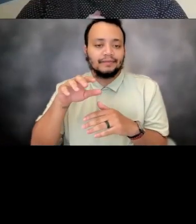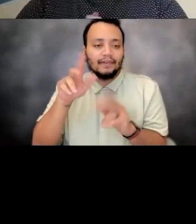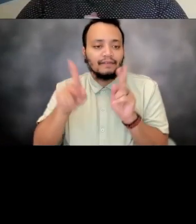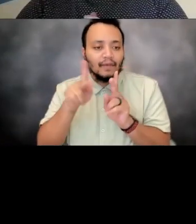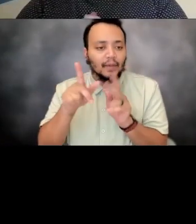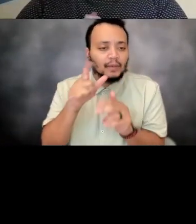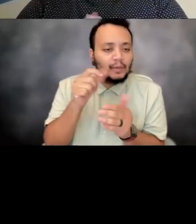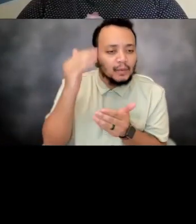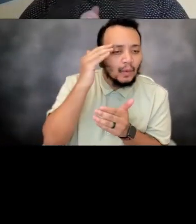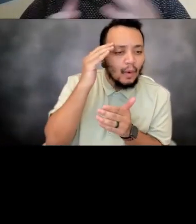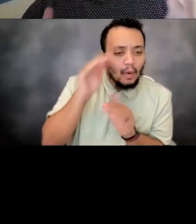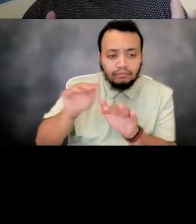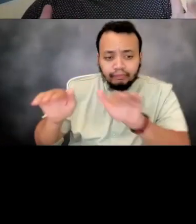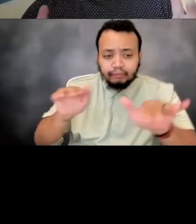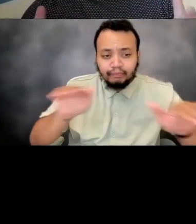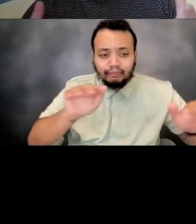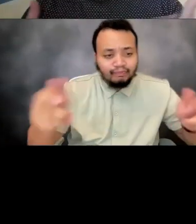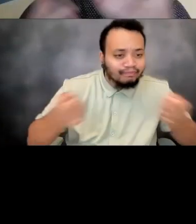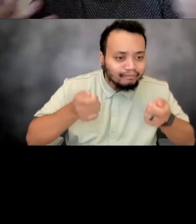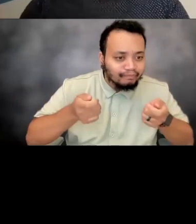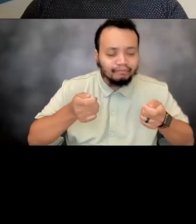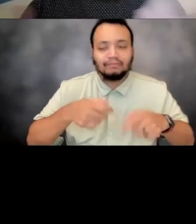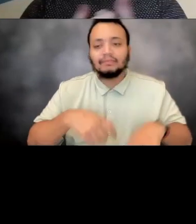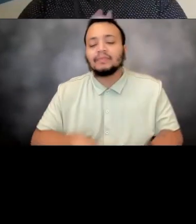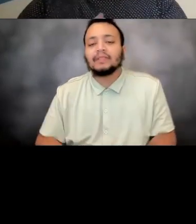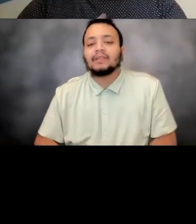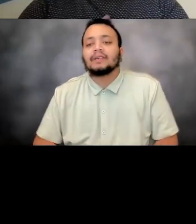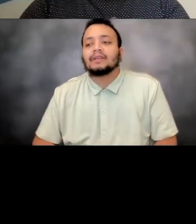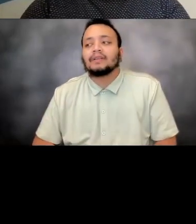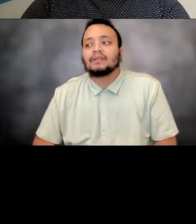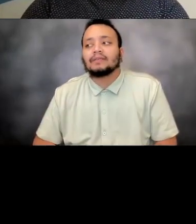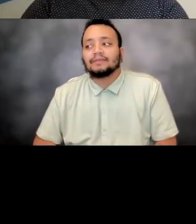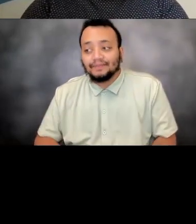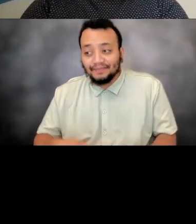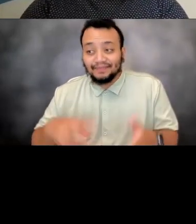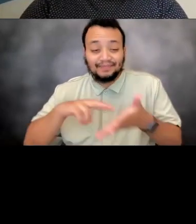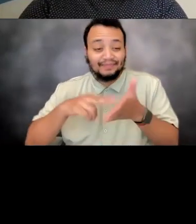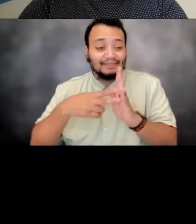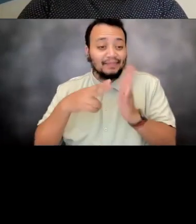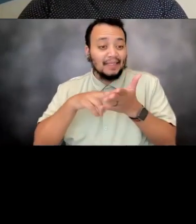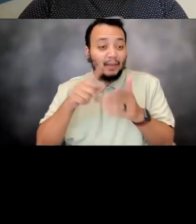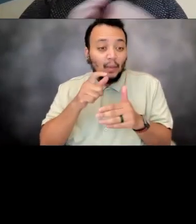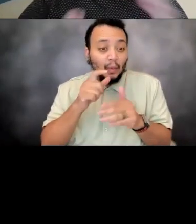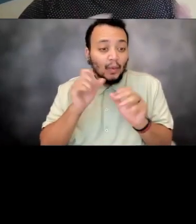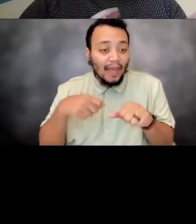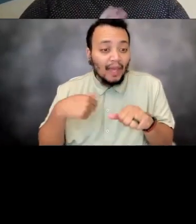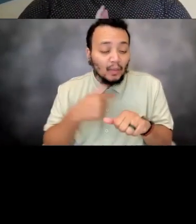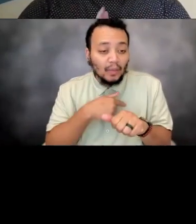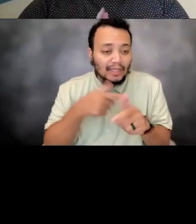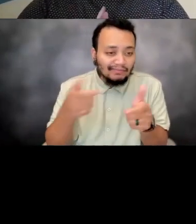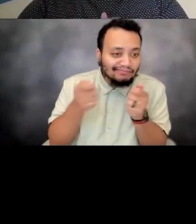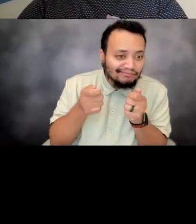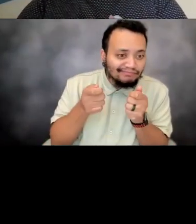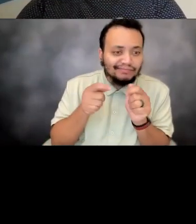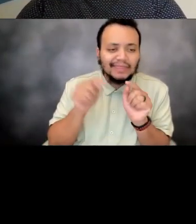So we're aware that that affects the scope of who we reach, though I'll talk about demographics in a bit,